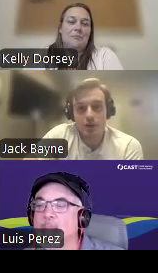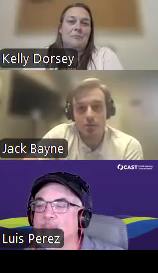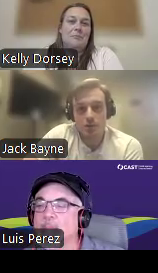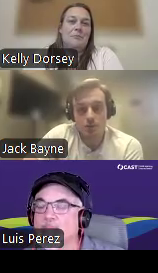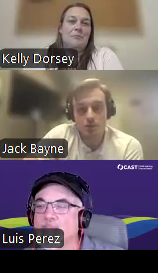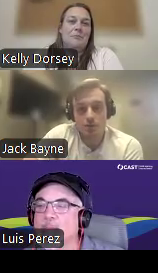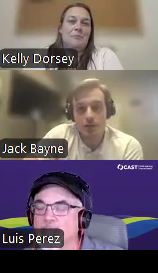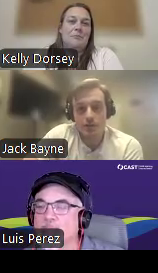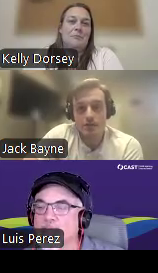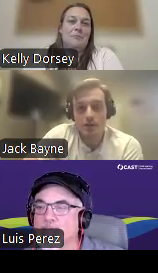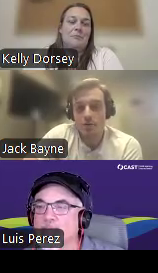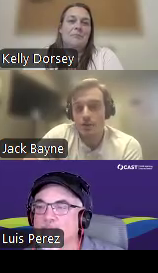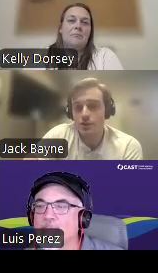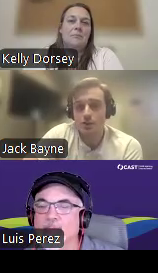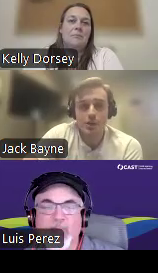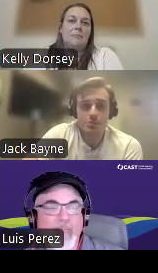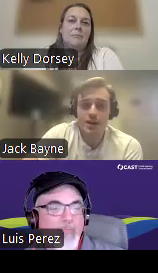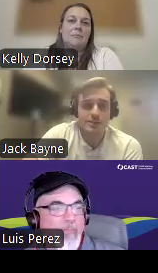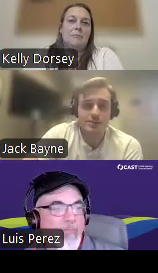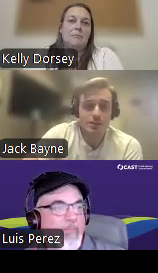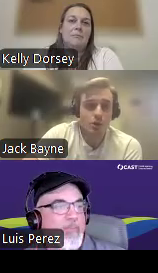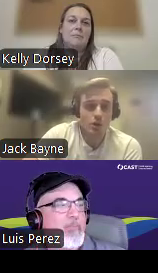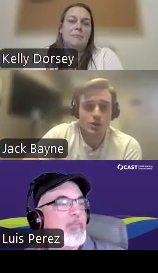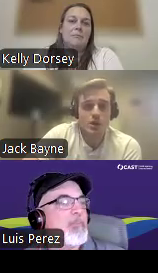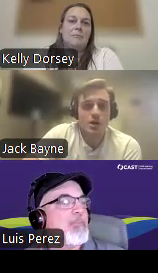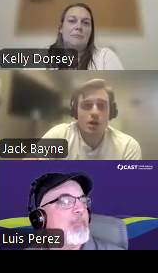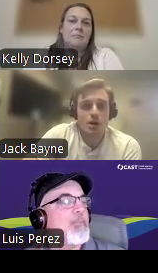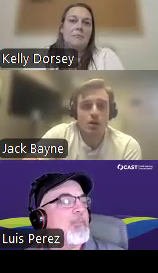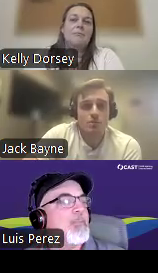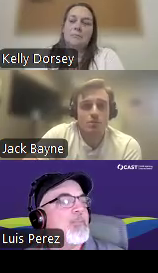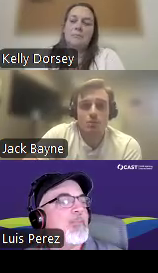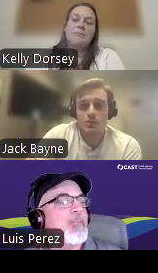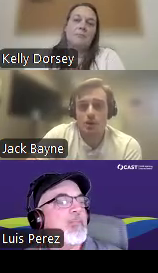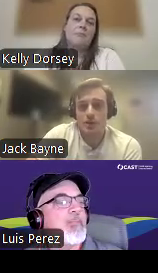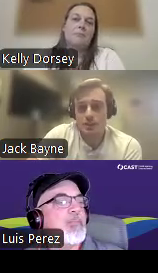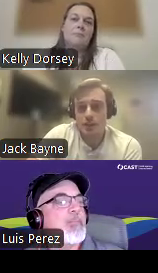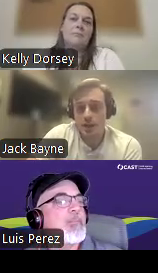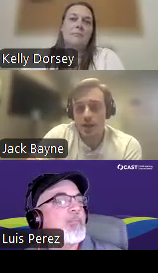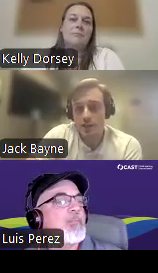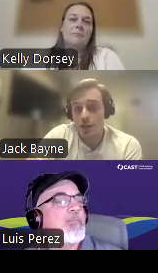a little bit closer to the vest. And then just best practices at large when talking to AI